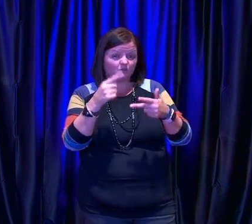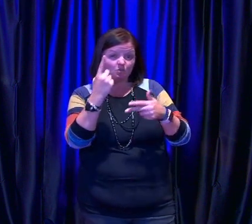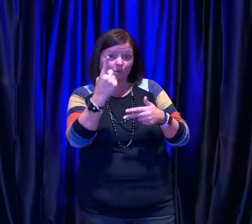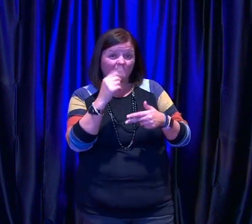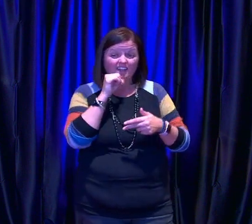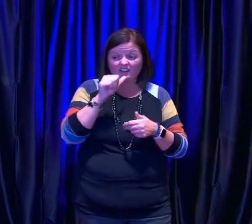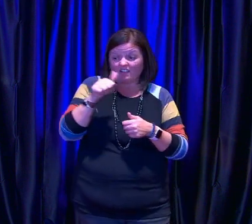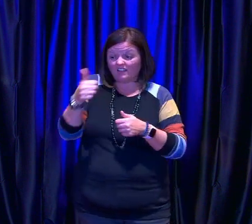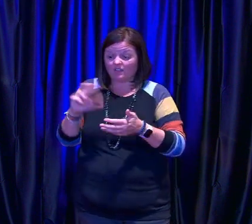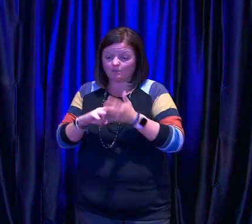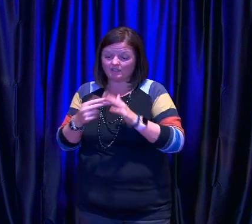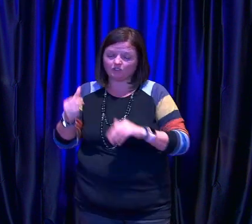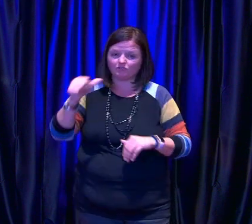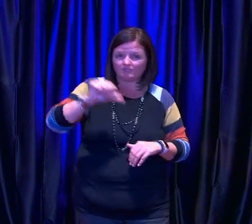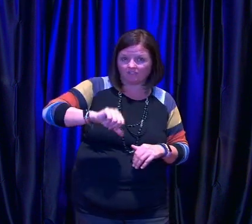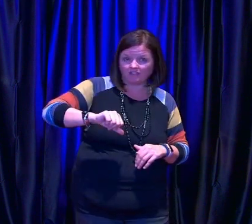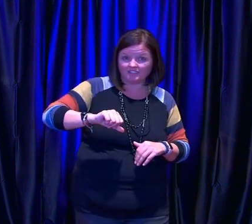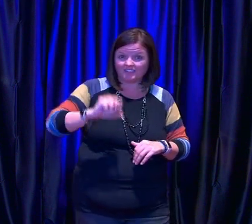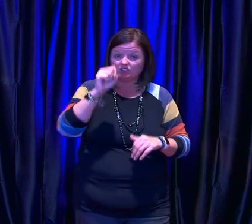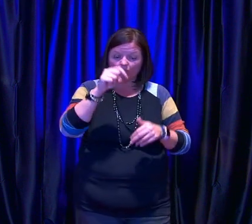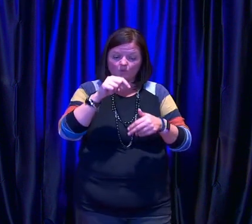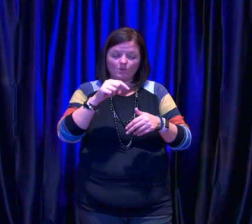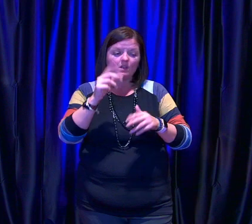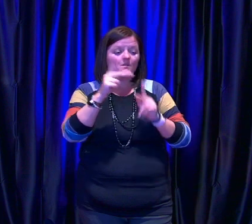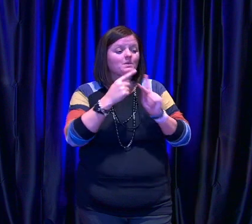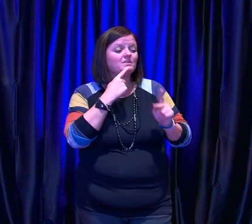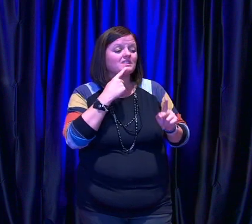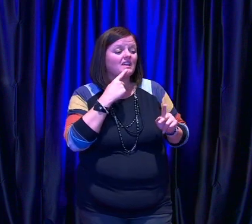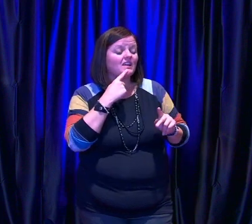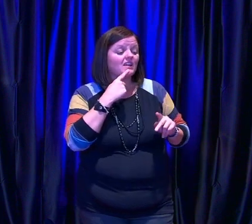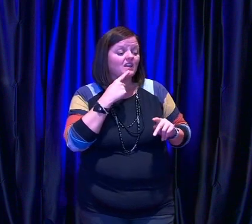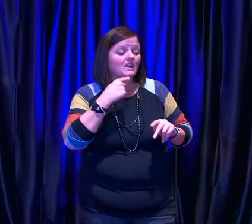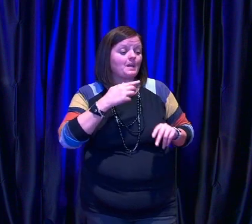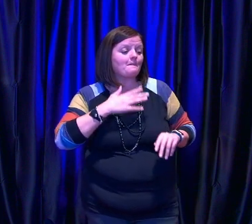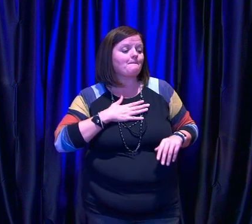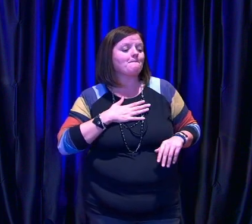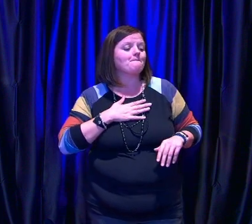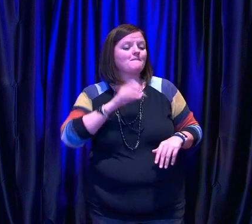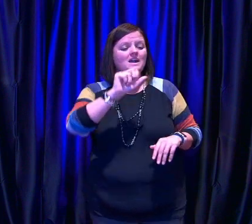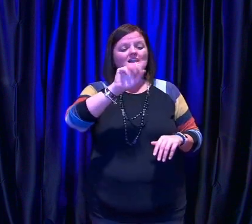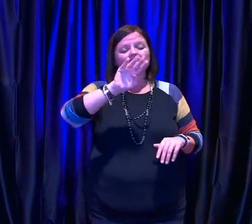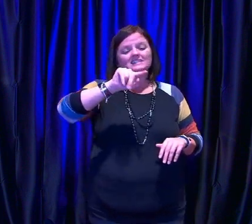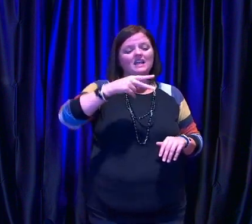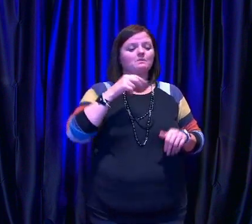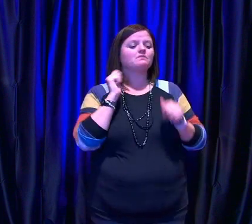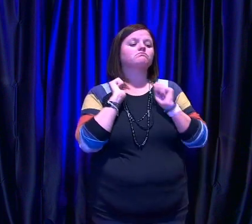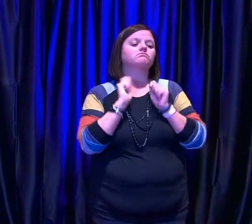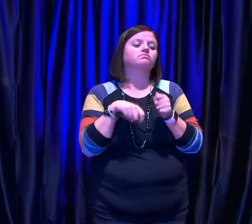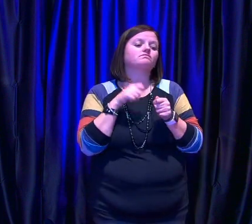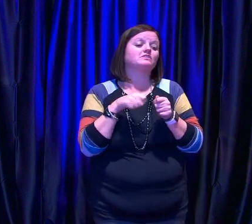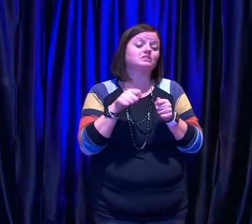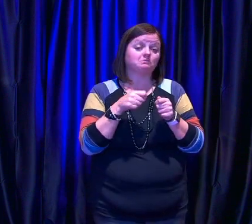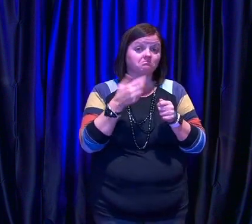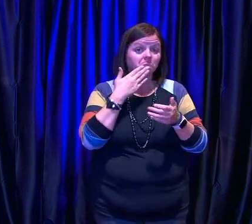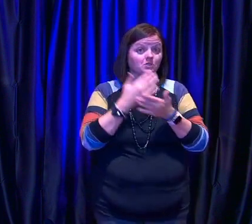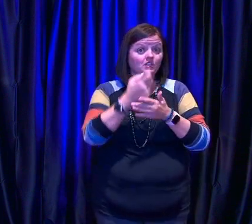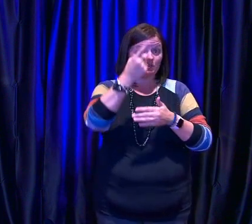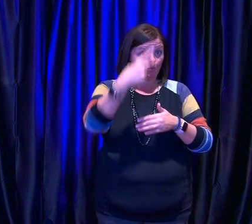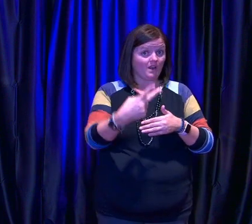you're neglecting it so those who say my man my sabbath i'm out fishing well that's one half of the equation but you need